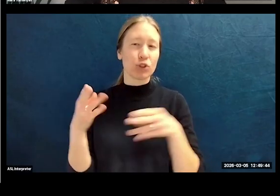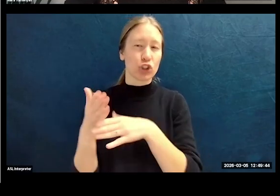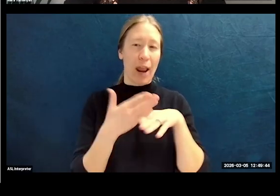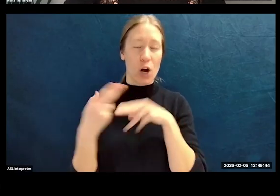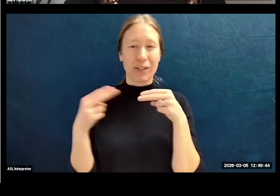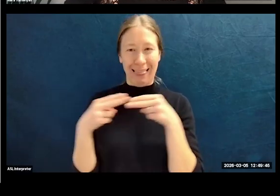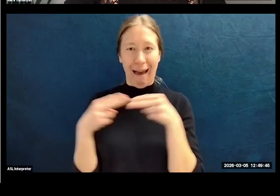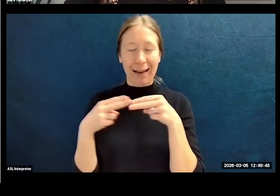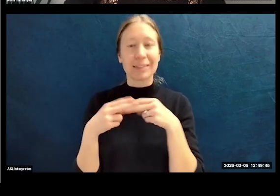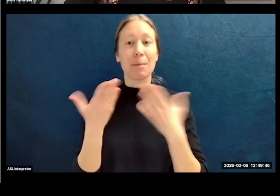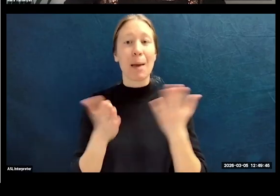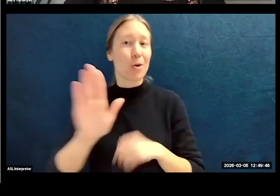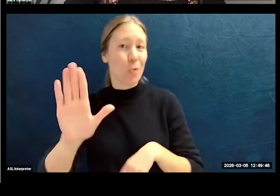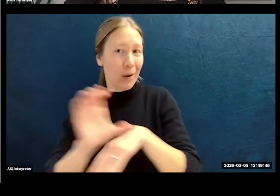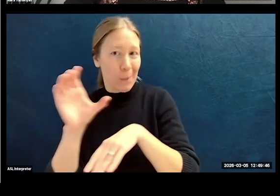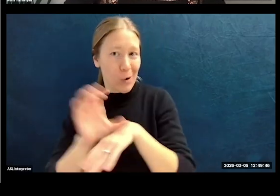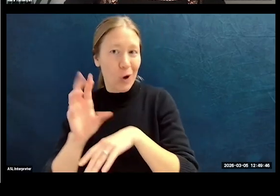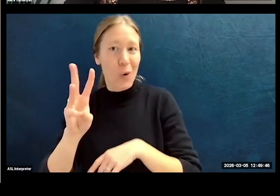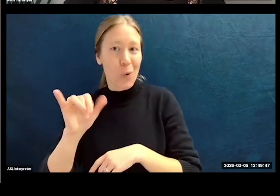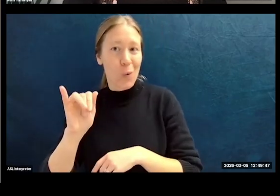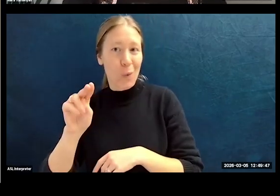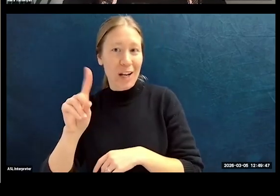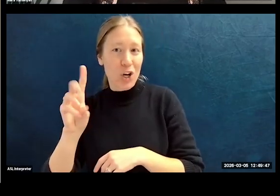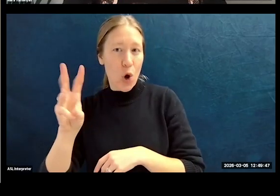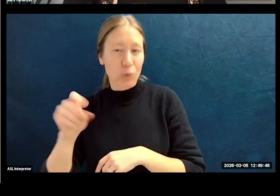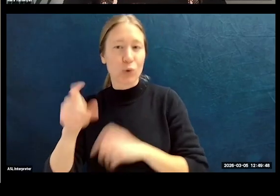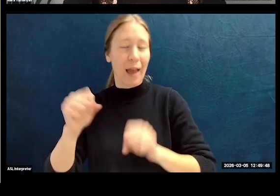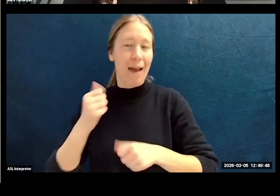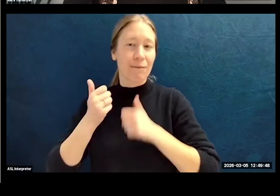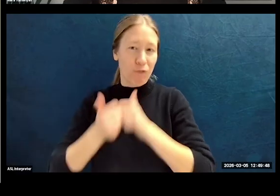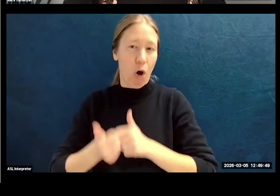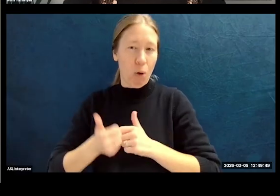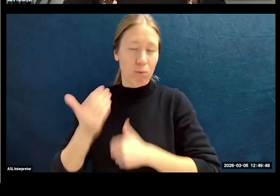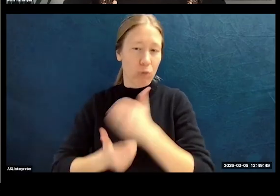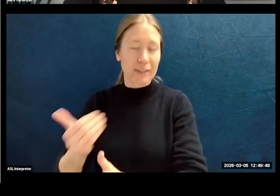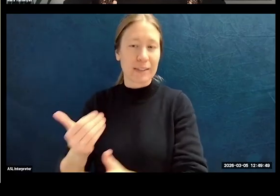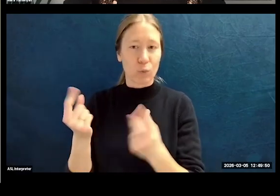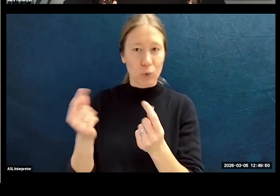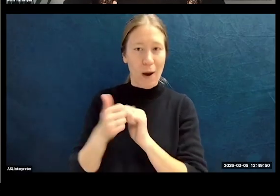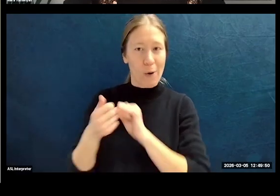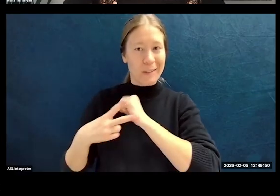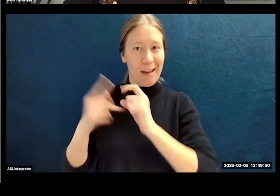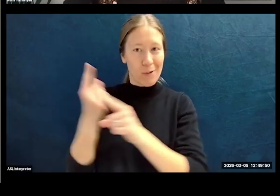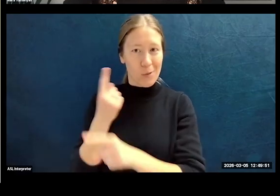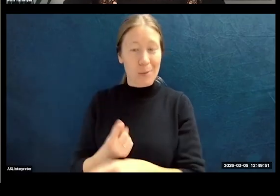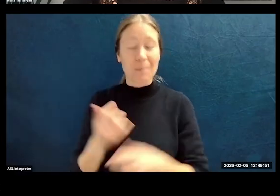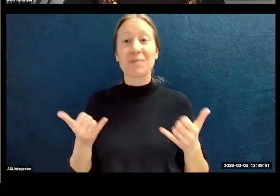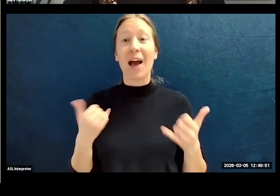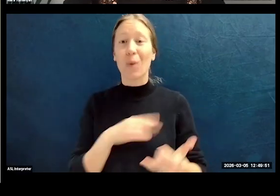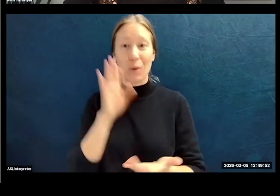if you're using a Windows computer. But now let's take a few minutes to talk about fixing PDFs in Acrobat.